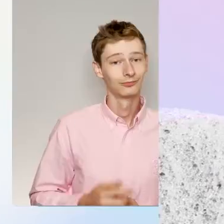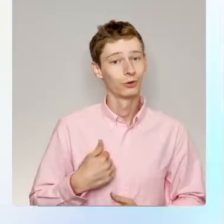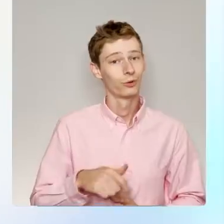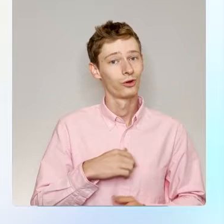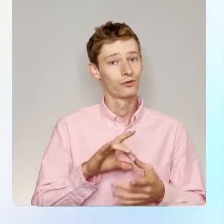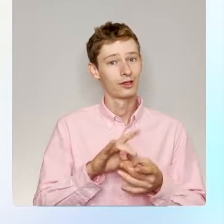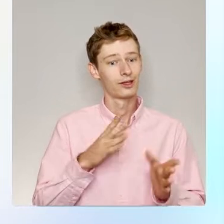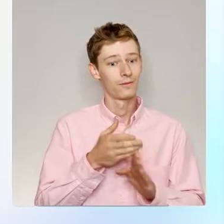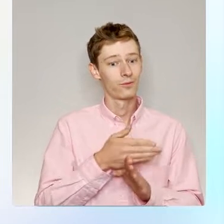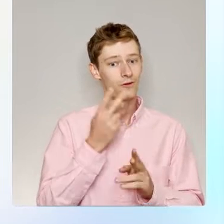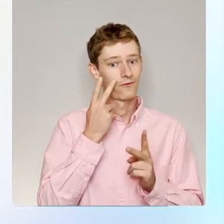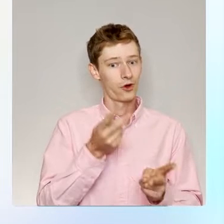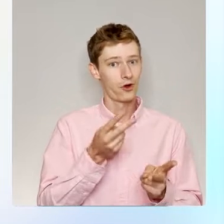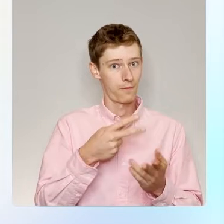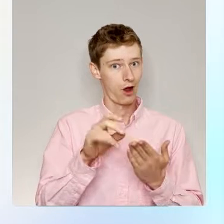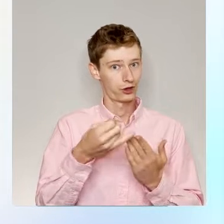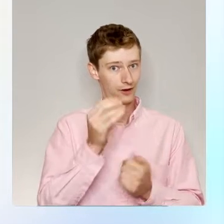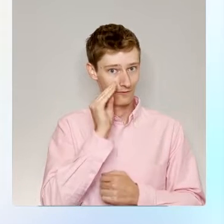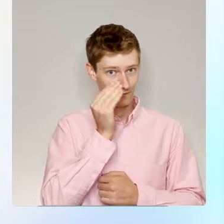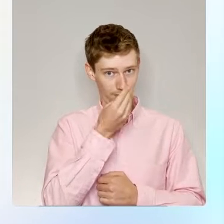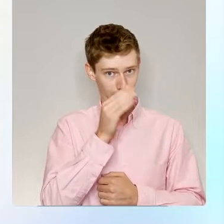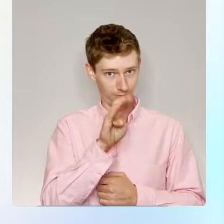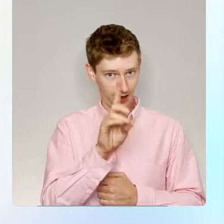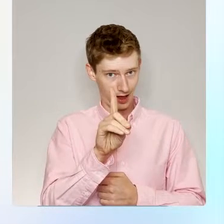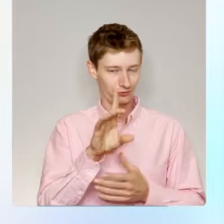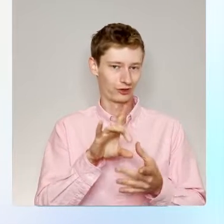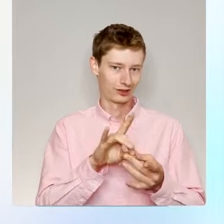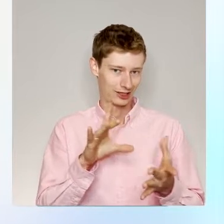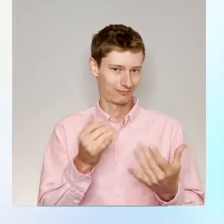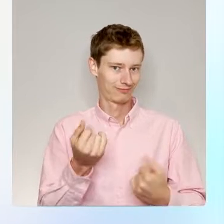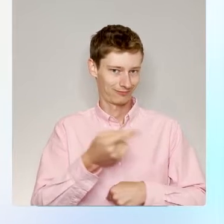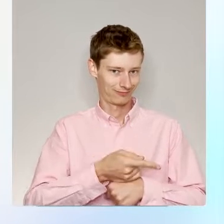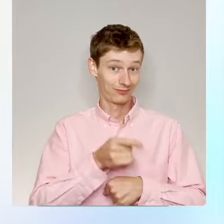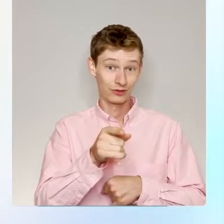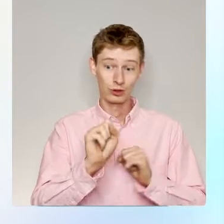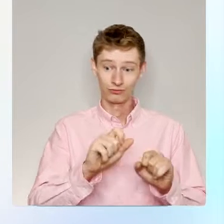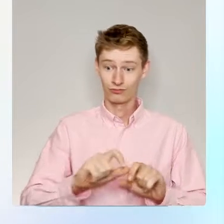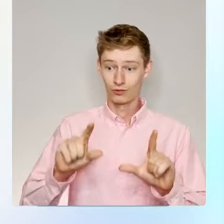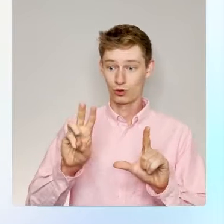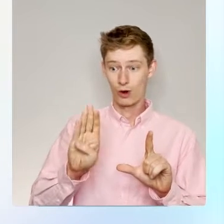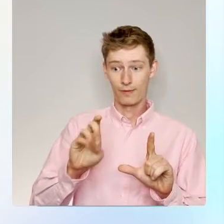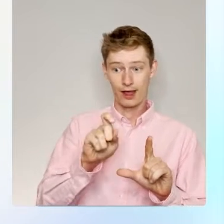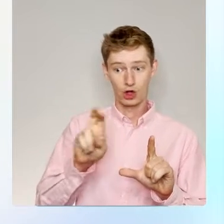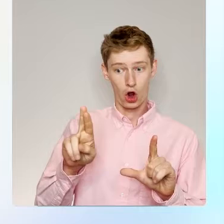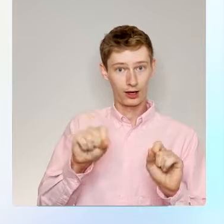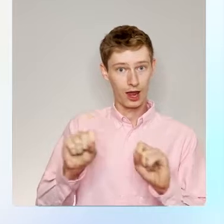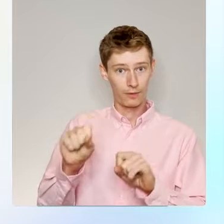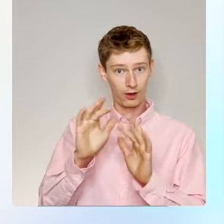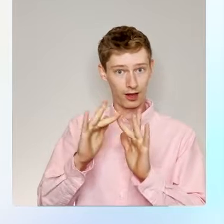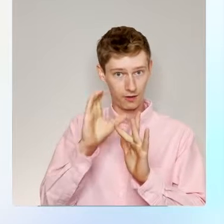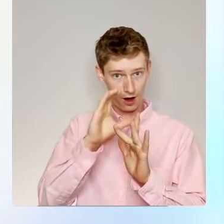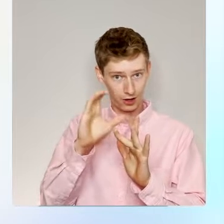We're releasing a preview version of Project Flowerbed today, and you can load it up in a WebXR-capable browser and try it out.